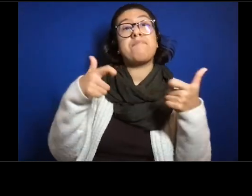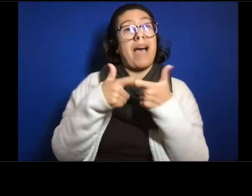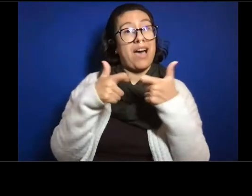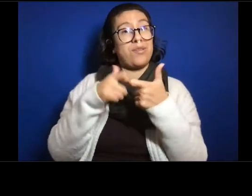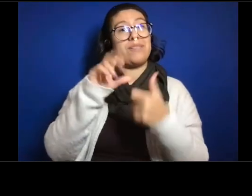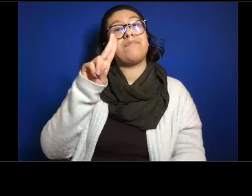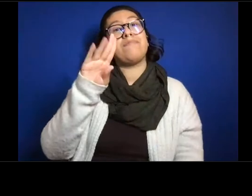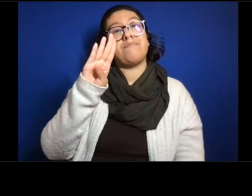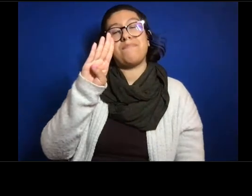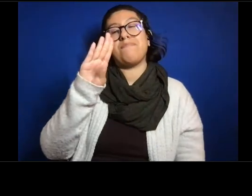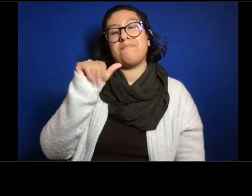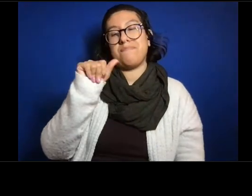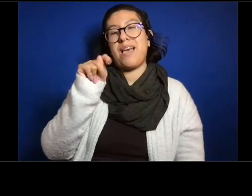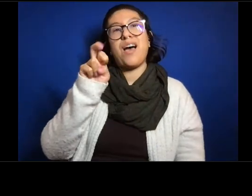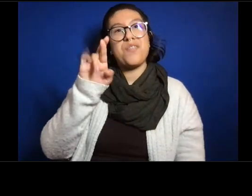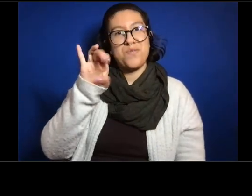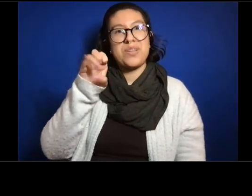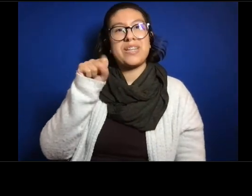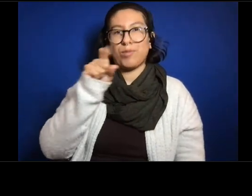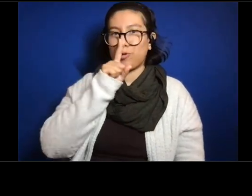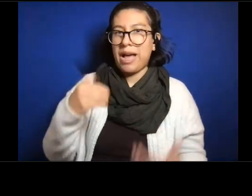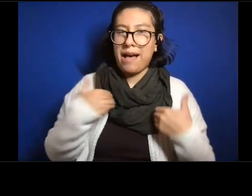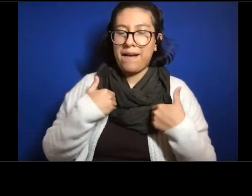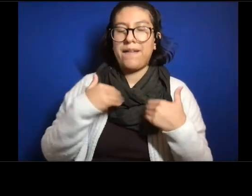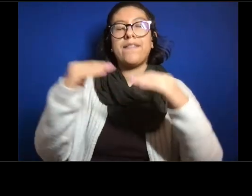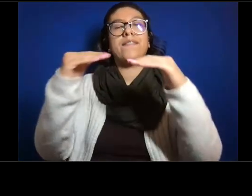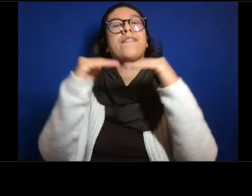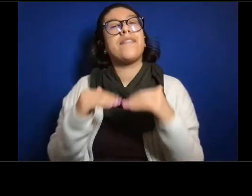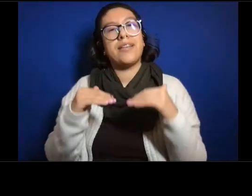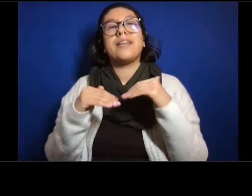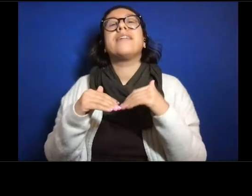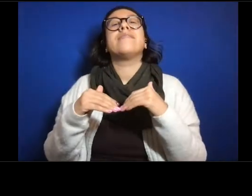or at least have batteries to make it run. First aid kit and sleeping bags.